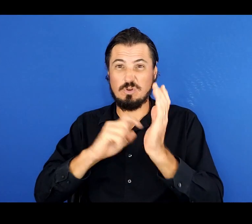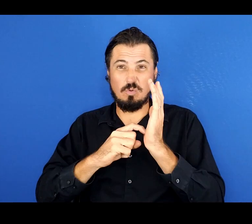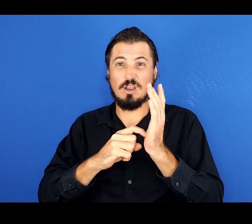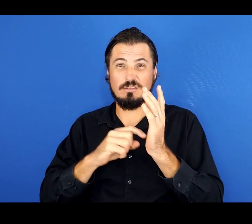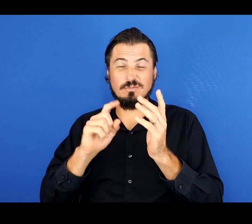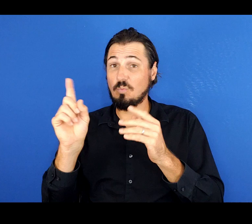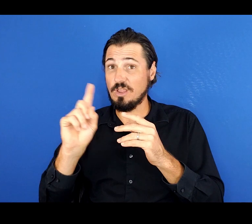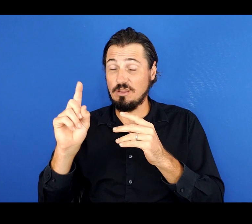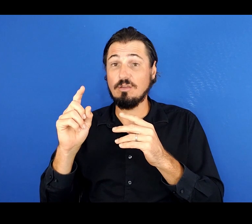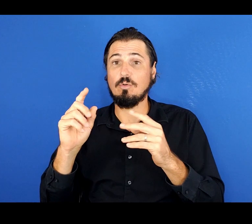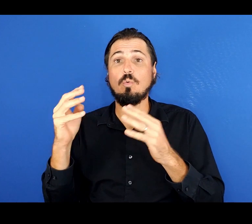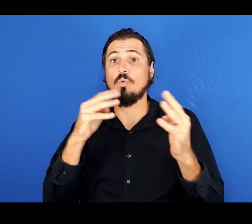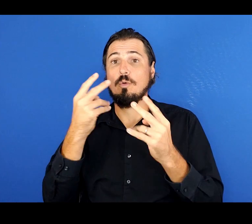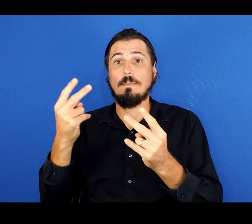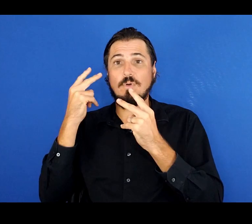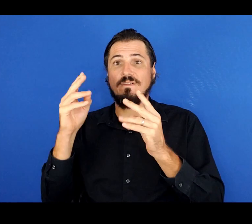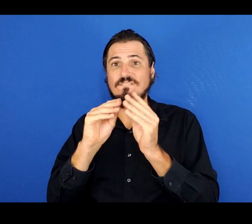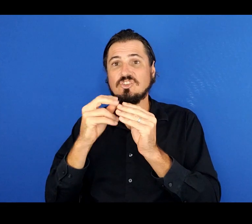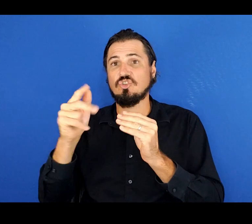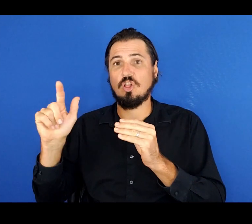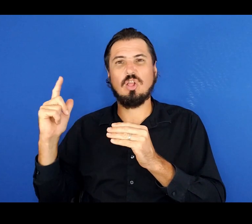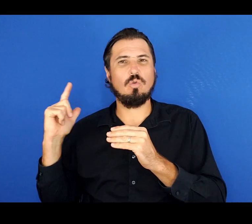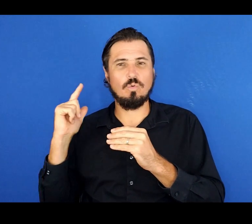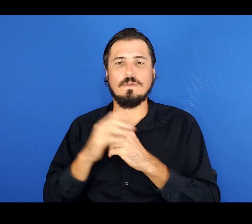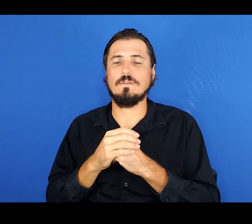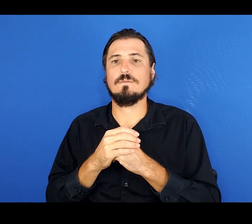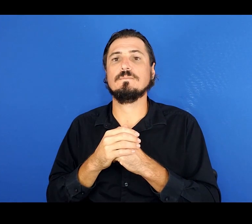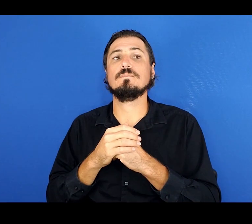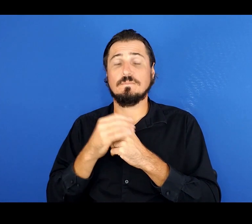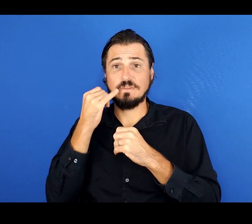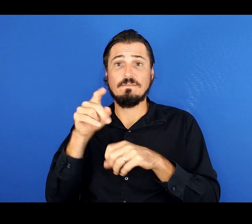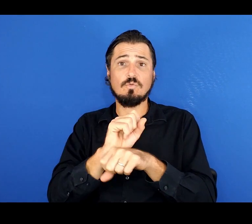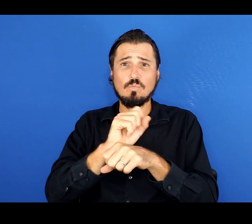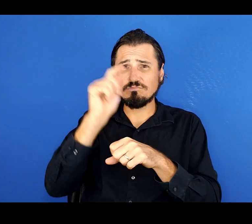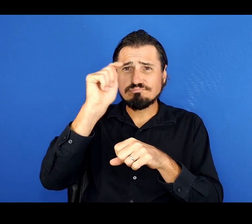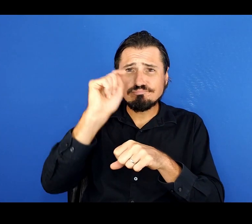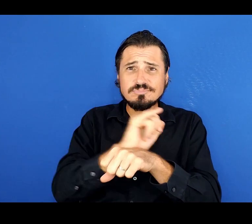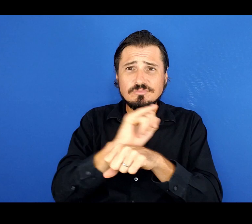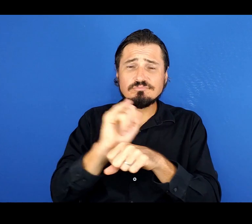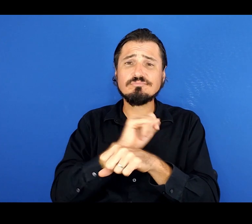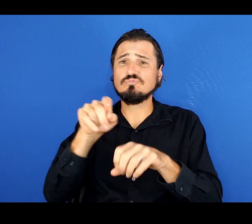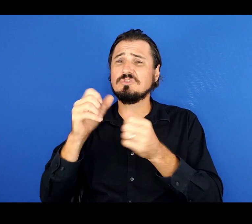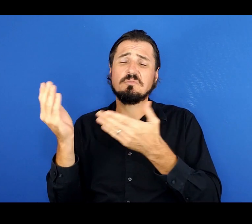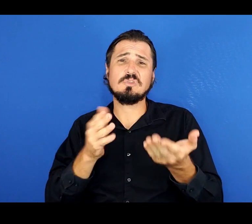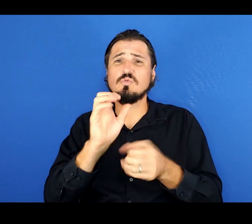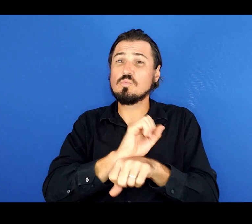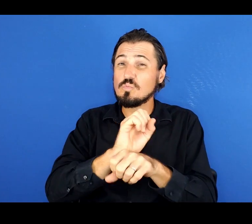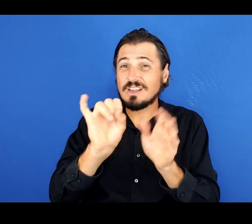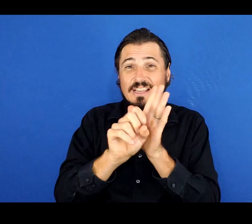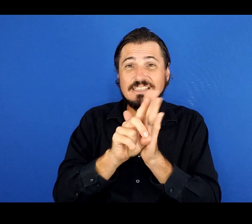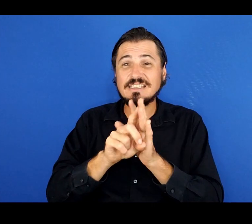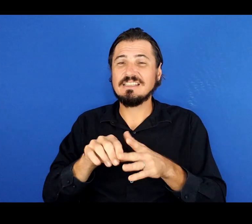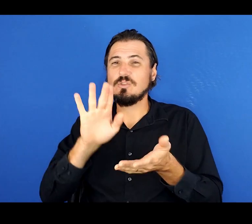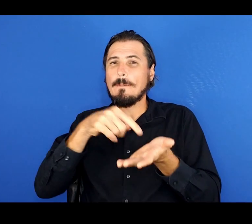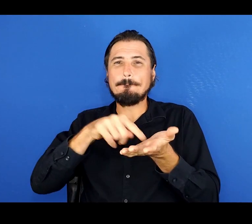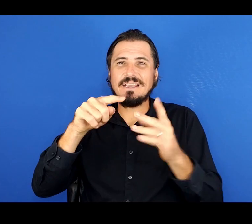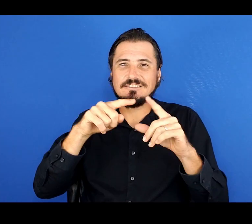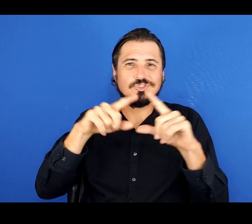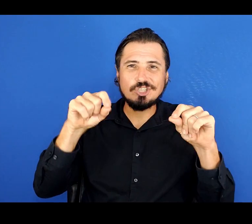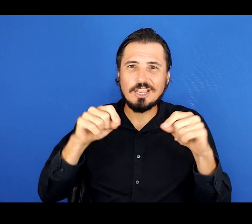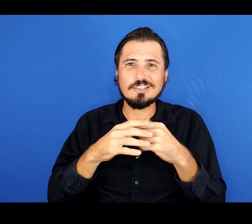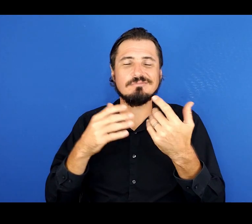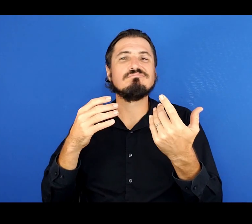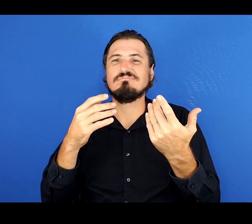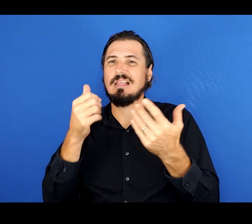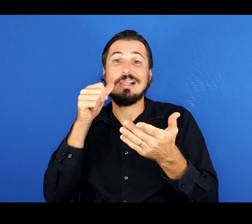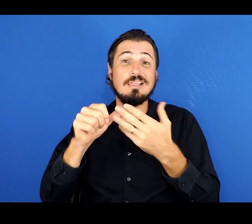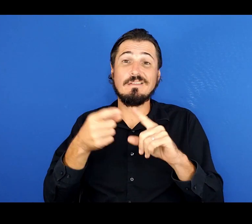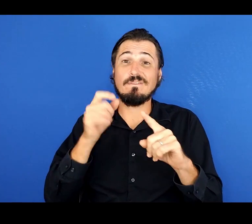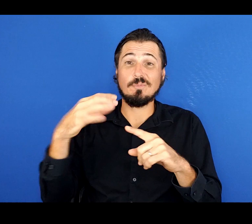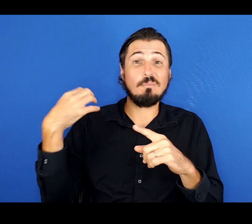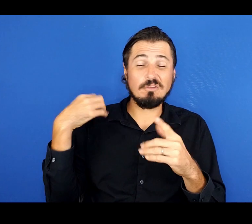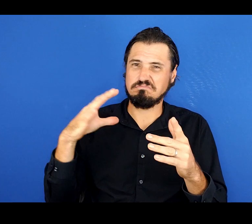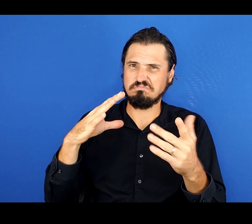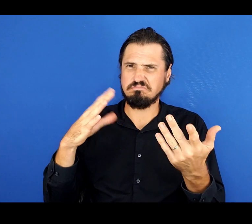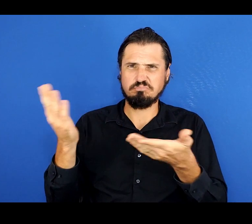Visitor and hospitality workers should bring proof of employment in that industry such as a work ID, pay stub, W2, or letter from employer. Individuals traveling on a modified quarantine